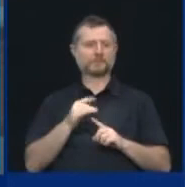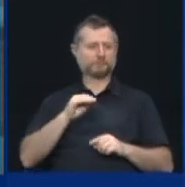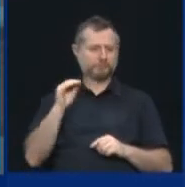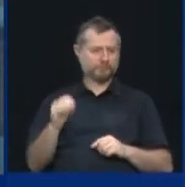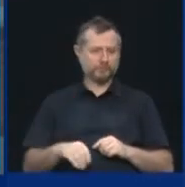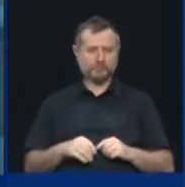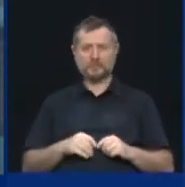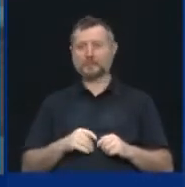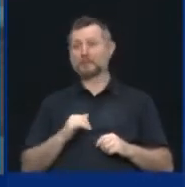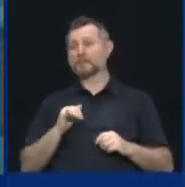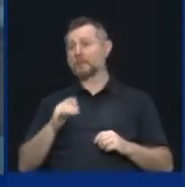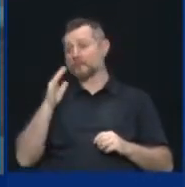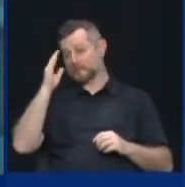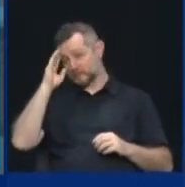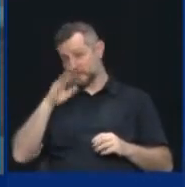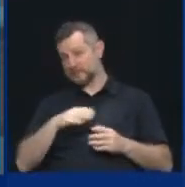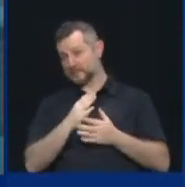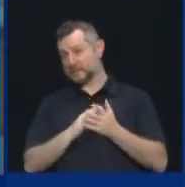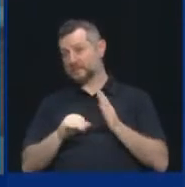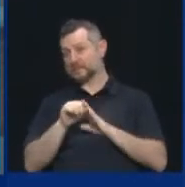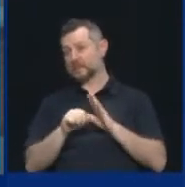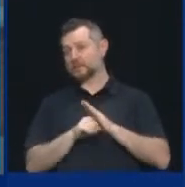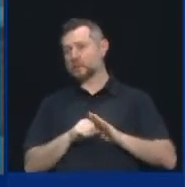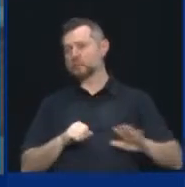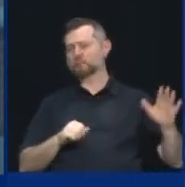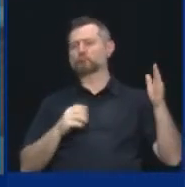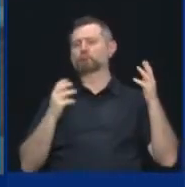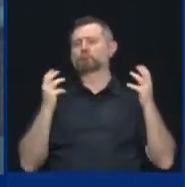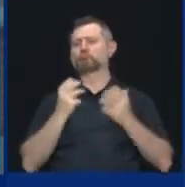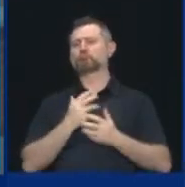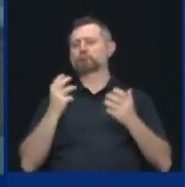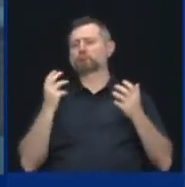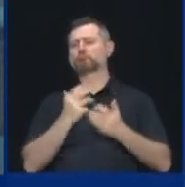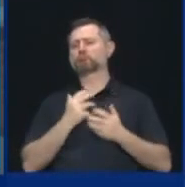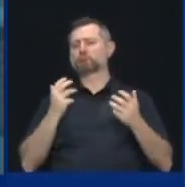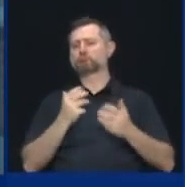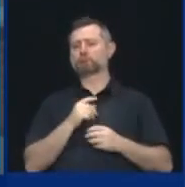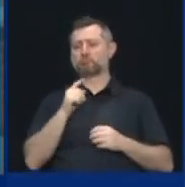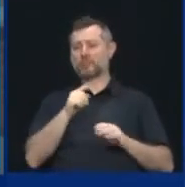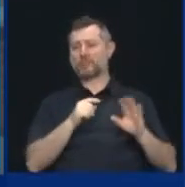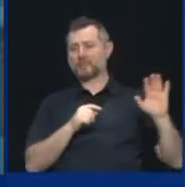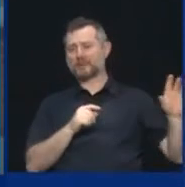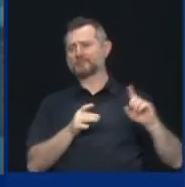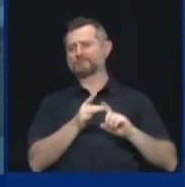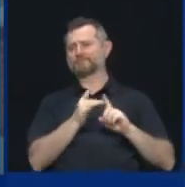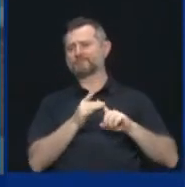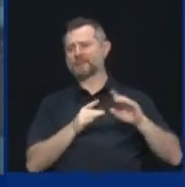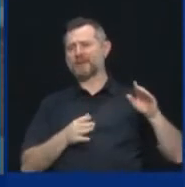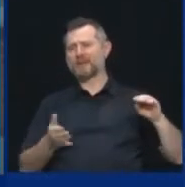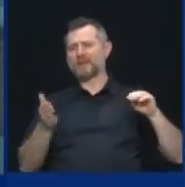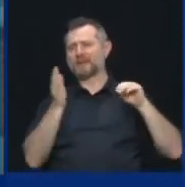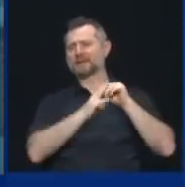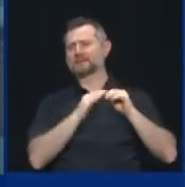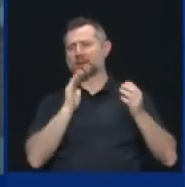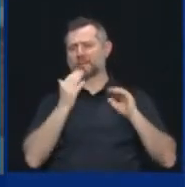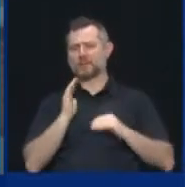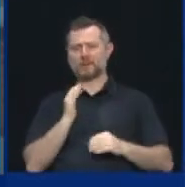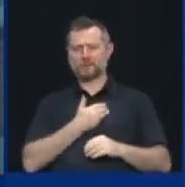WHICH HAS AN EXTREME LILO POSITIVELY RATE -- AN EXTREMELY